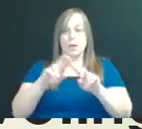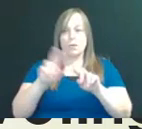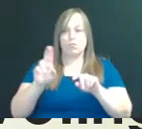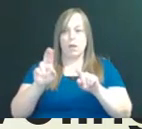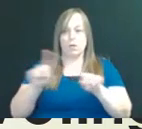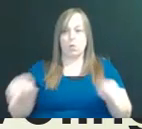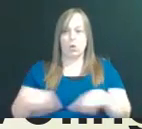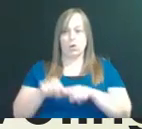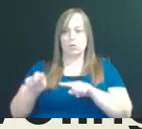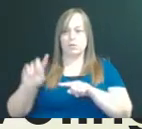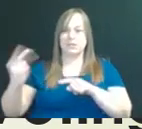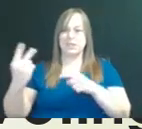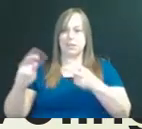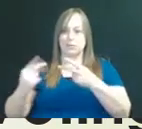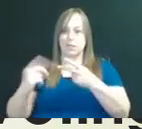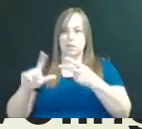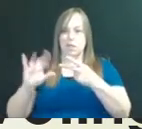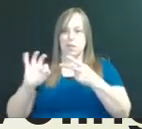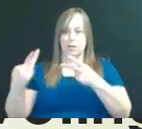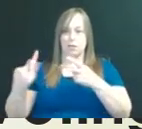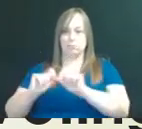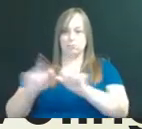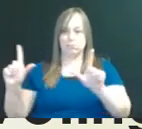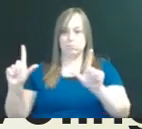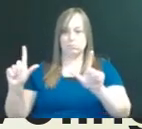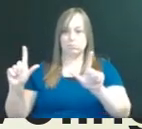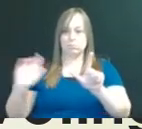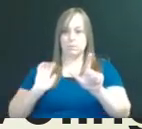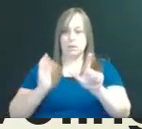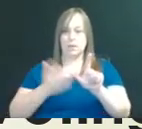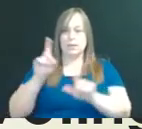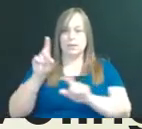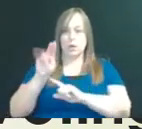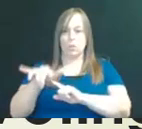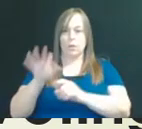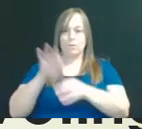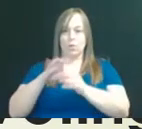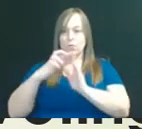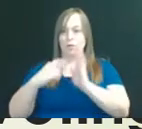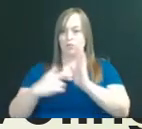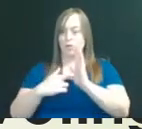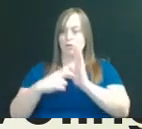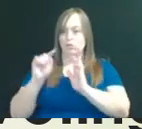the second link there that links to DRNY's Voter Registration Toolkit.